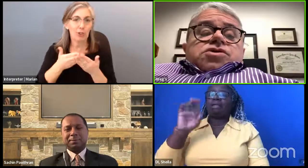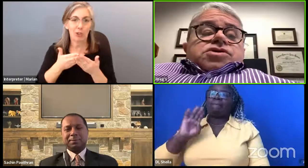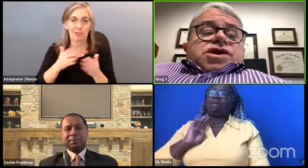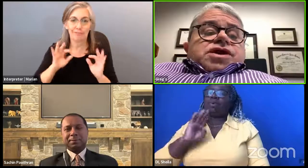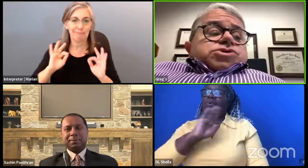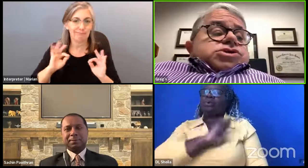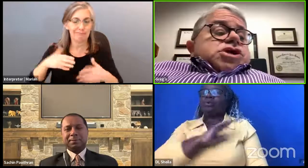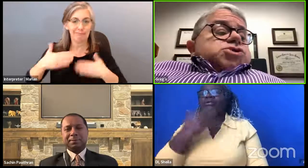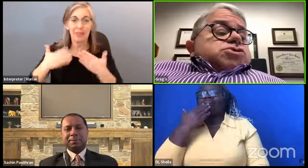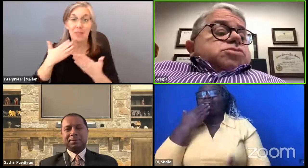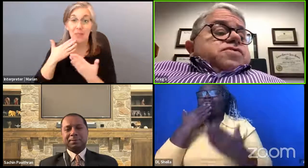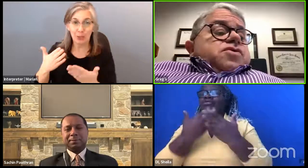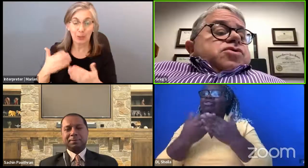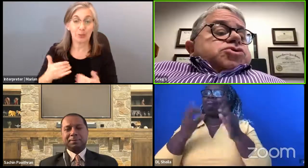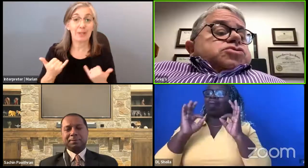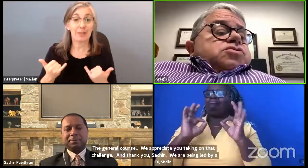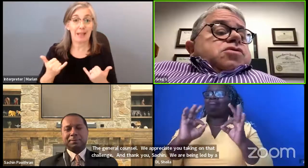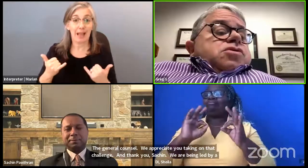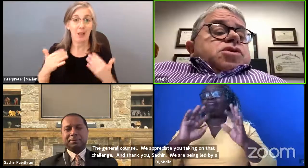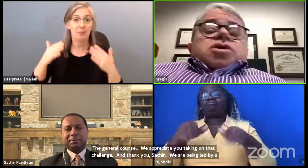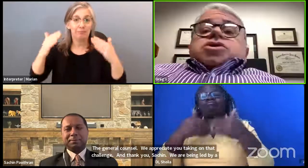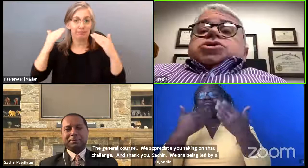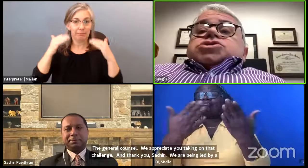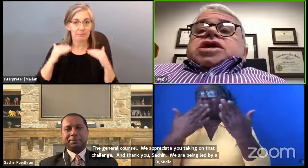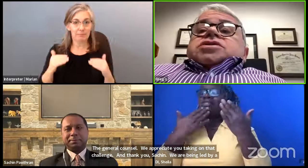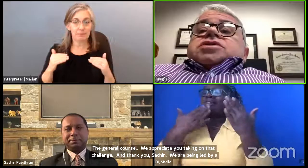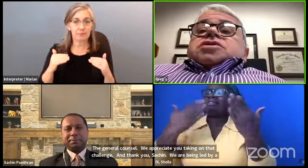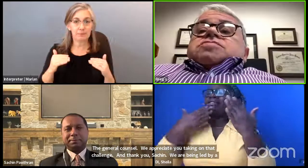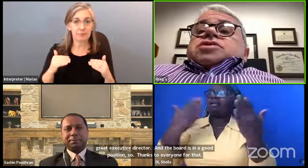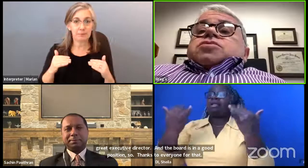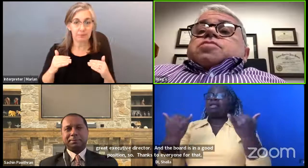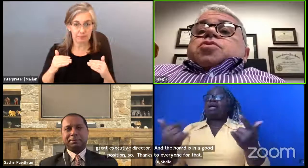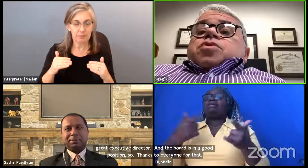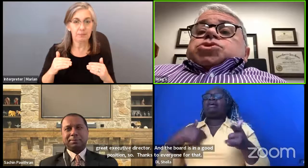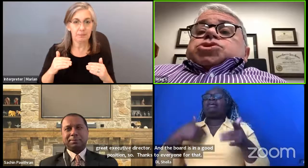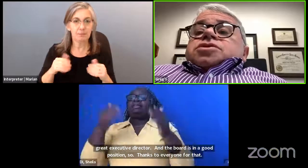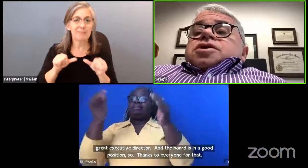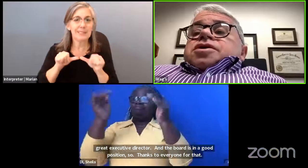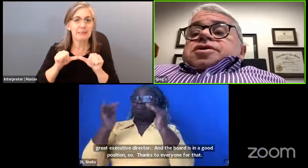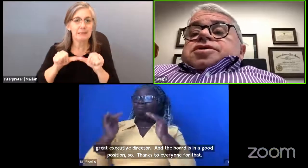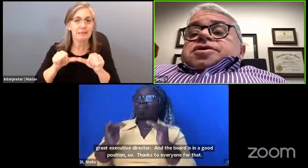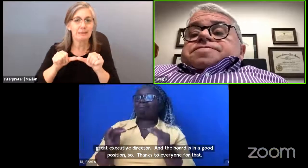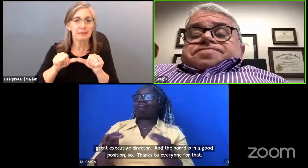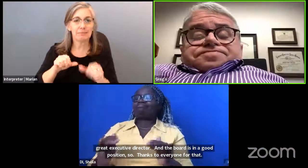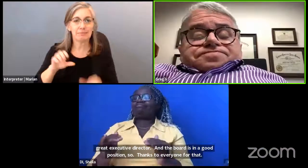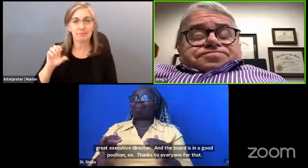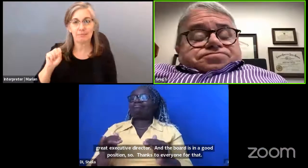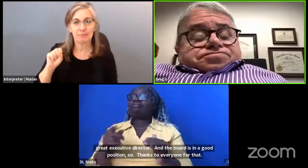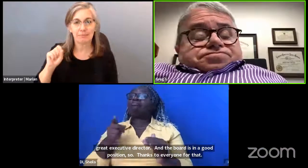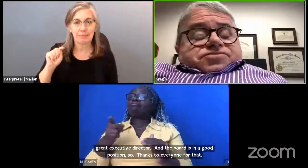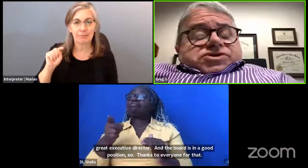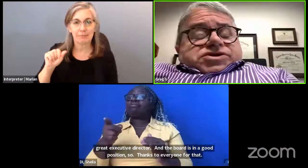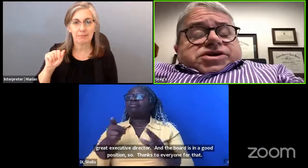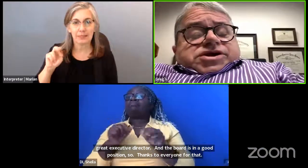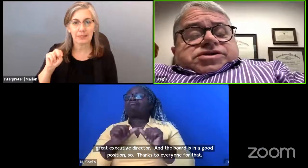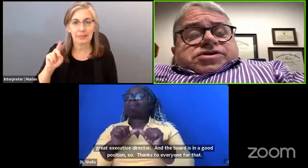We are now scheduled to move on to our standing committee reports.